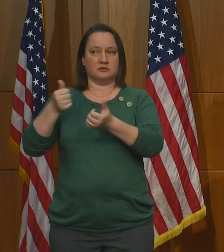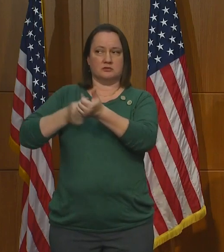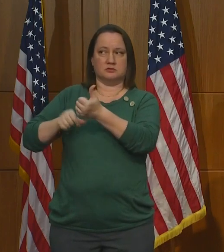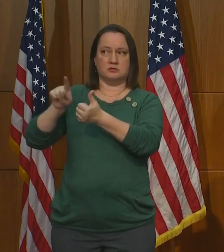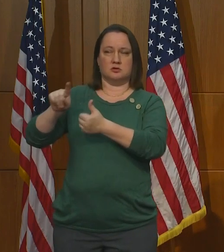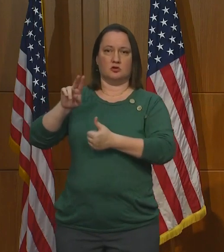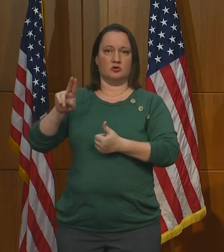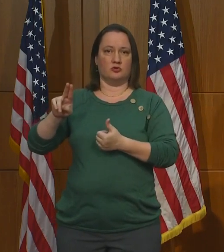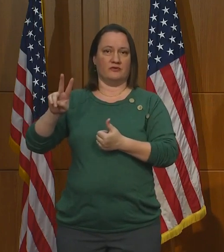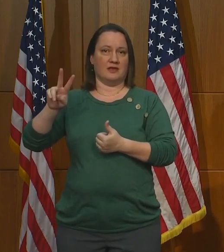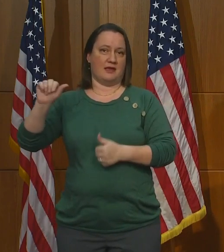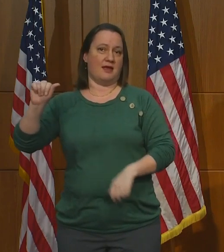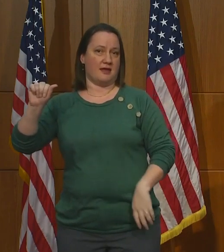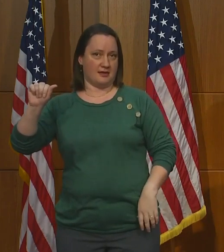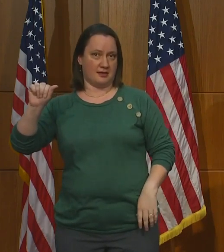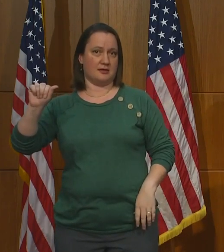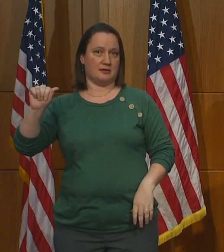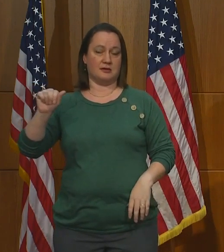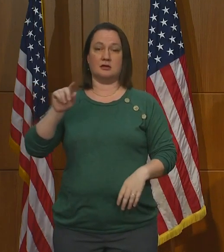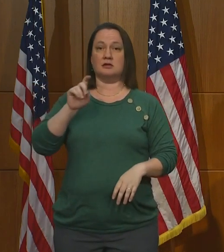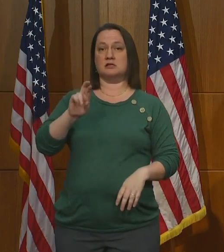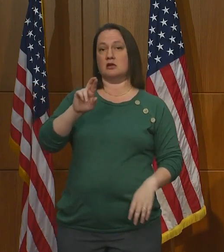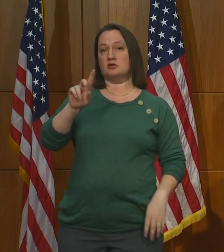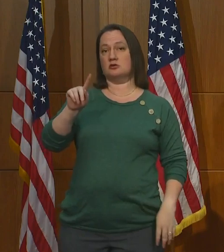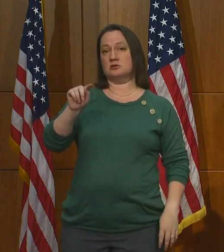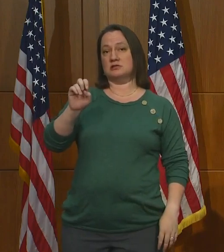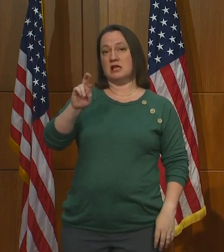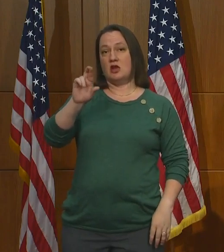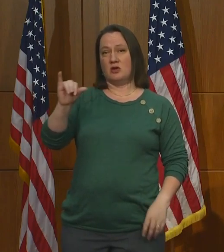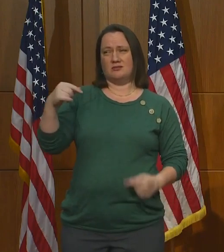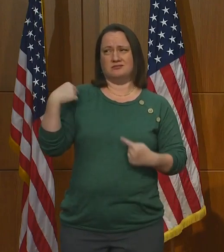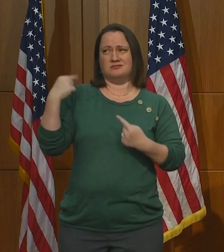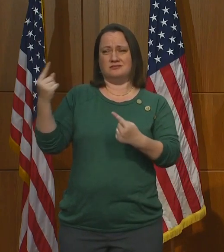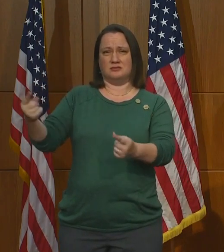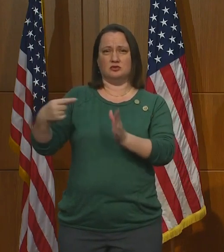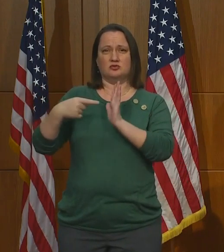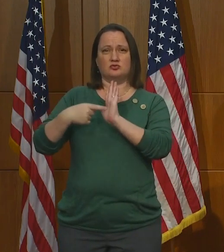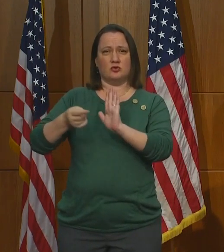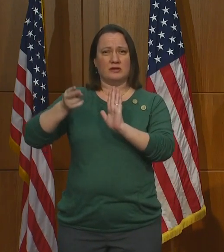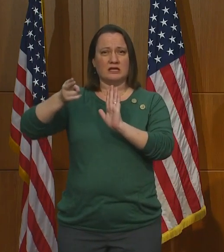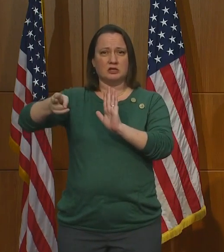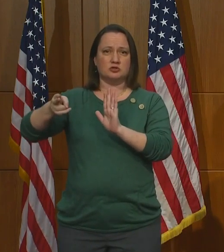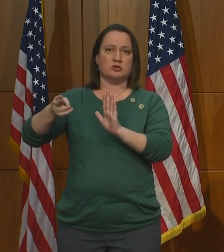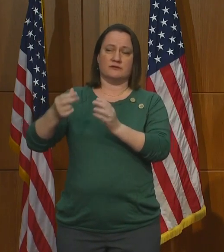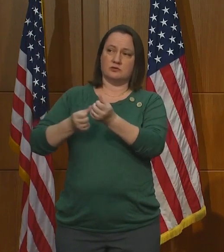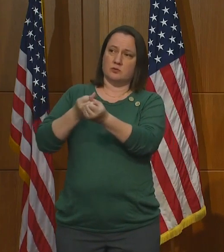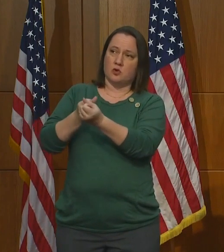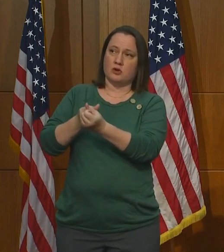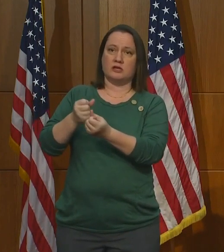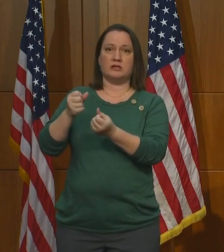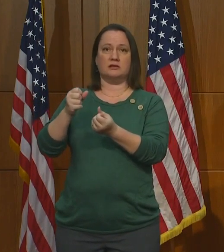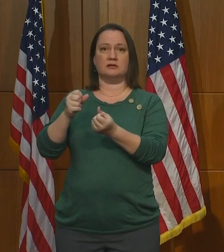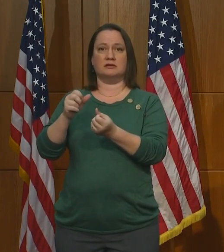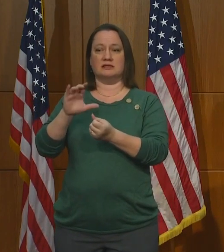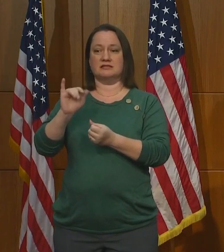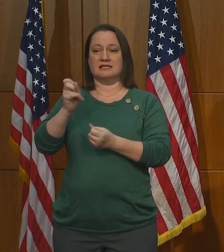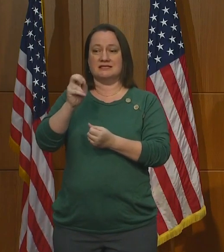CENTER FOR PUBLIC SERVICE AT THE UNIVERSITY OF VIRGINIA. DR TERRY HAS A LONG HISTORY OF